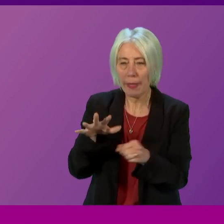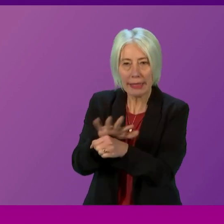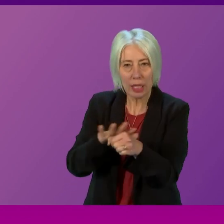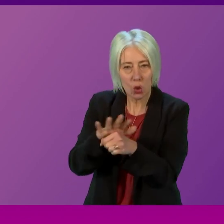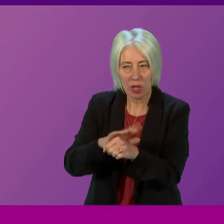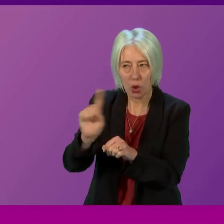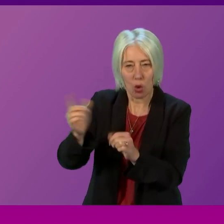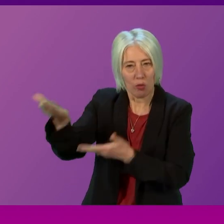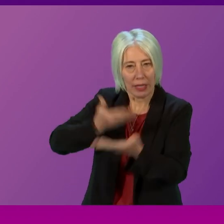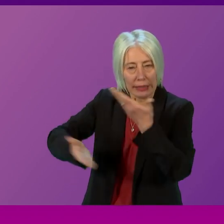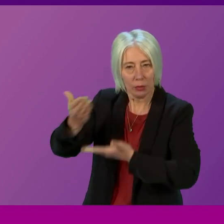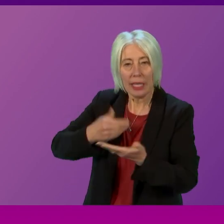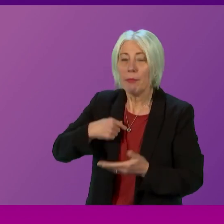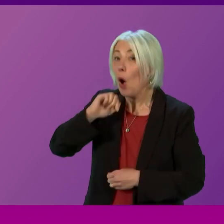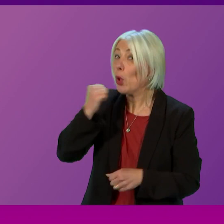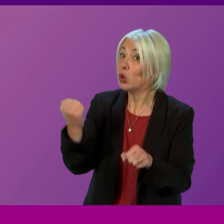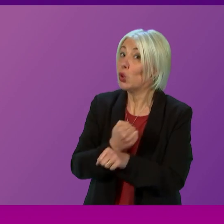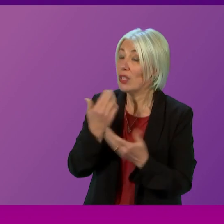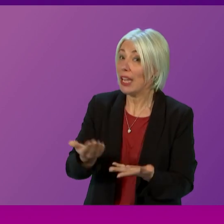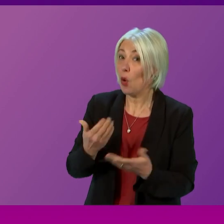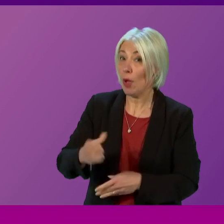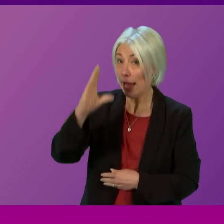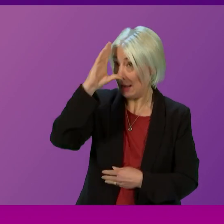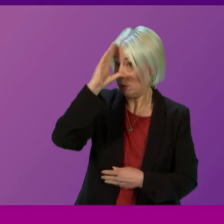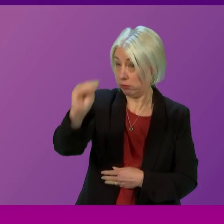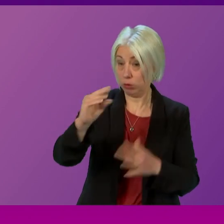Fraser describes. I will do so and report to the chamber in due course.